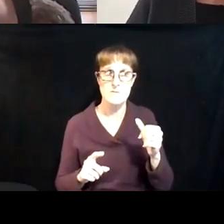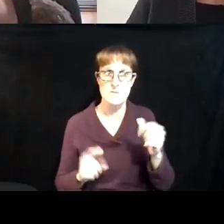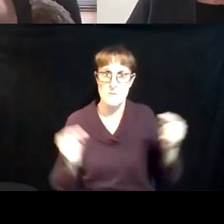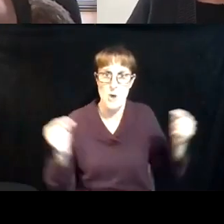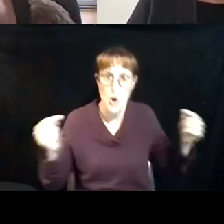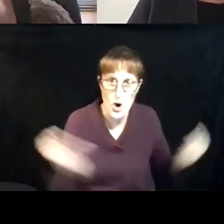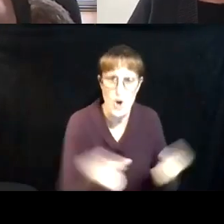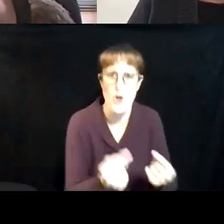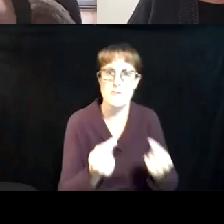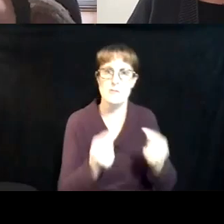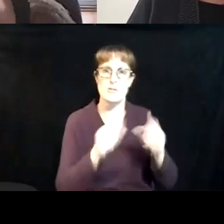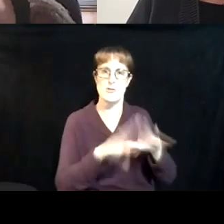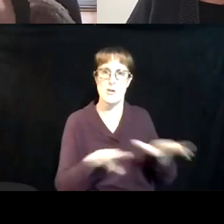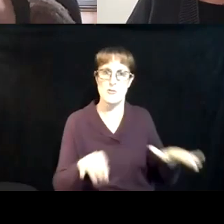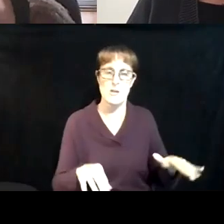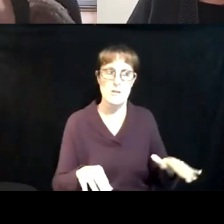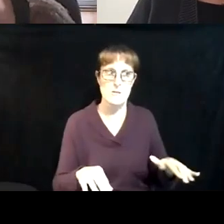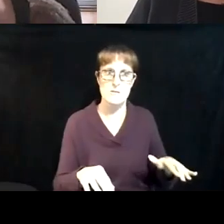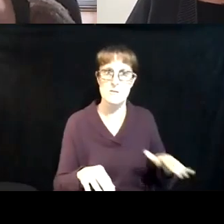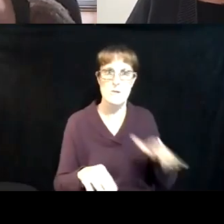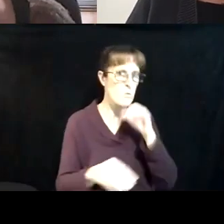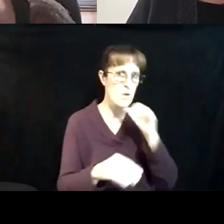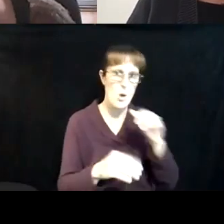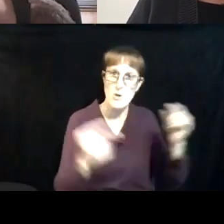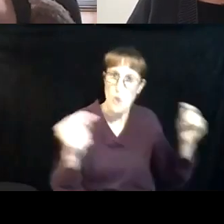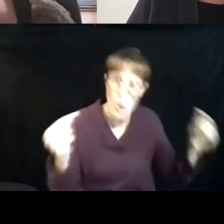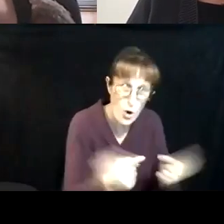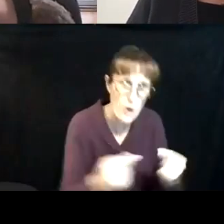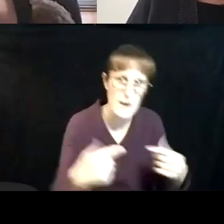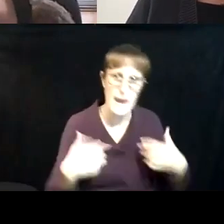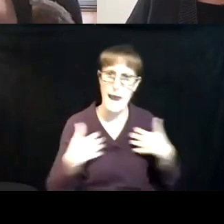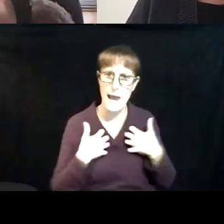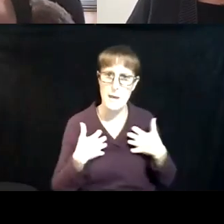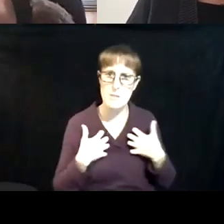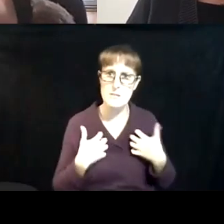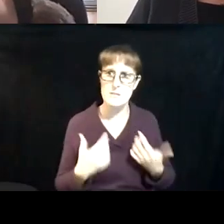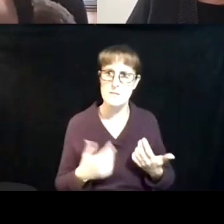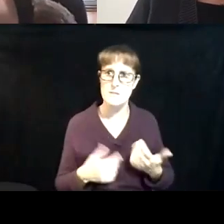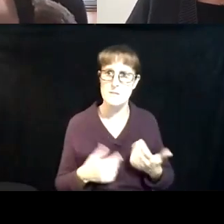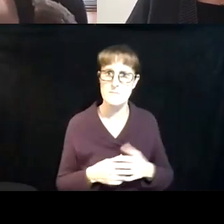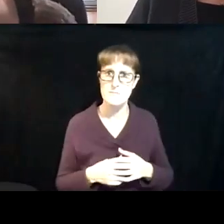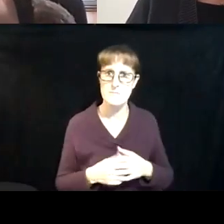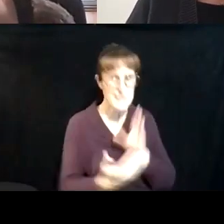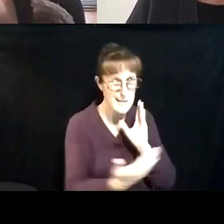We wouldn't do this to it, we wouldn't use these aversive methods on dogs.